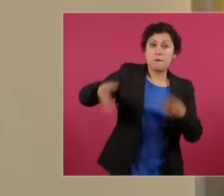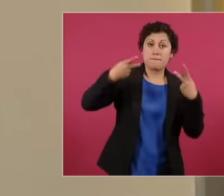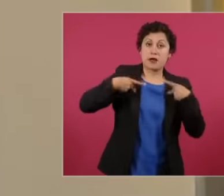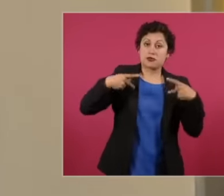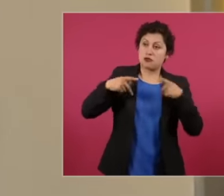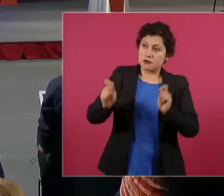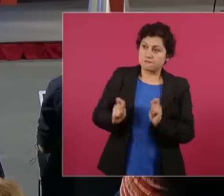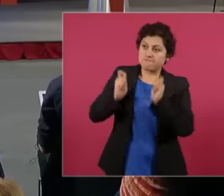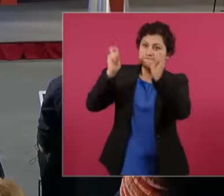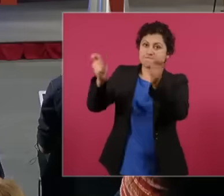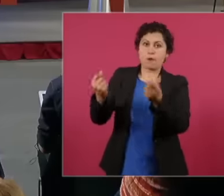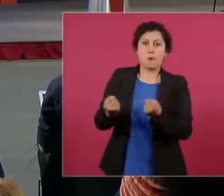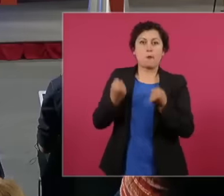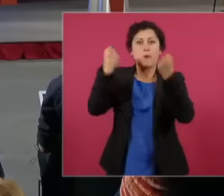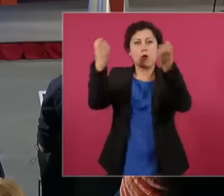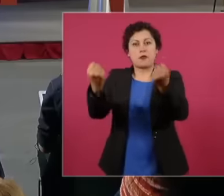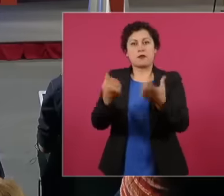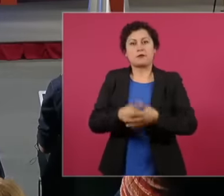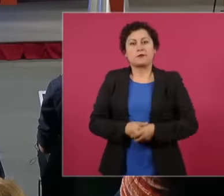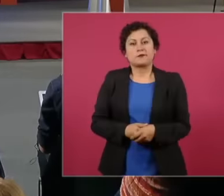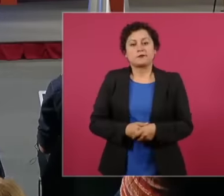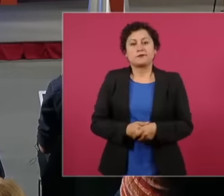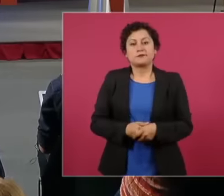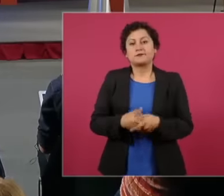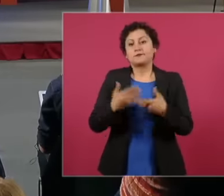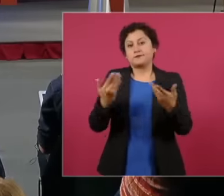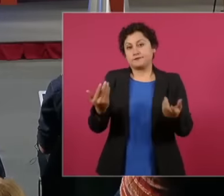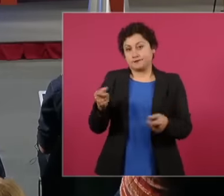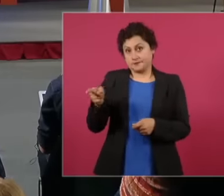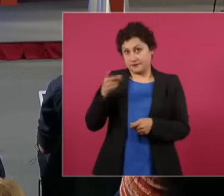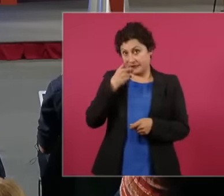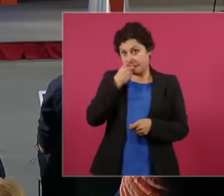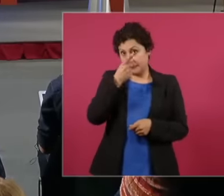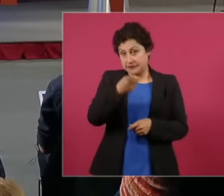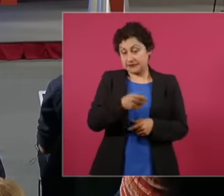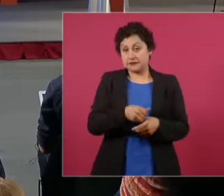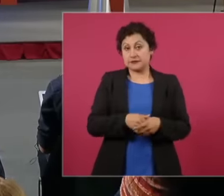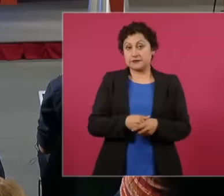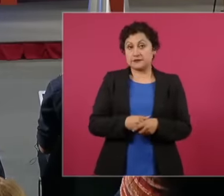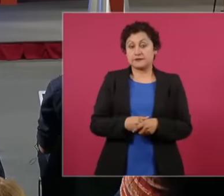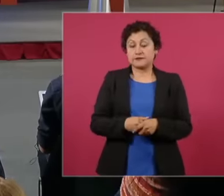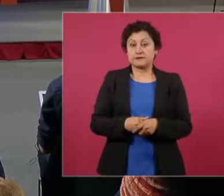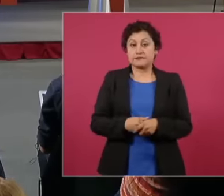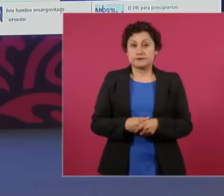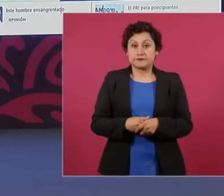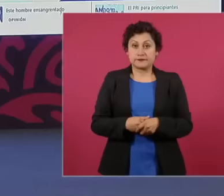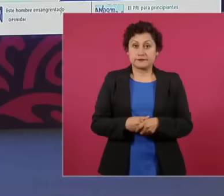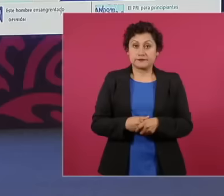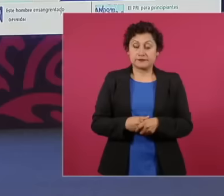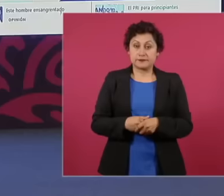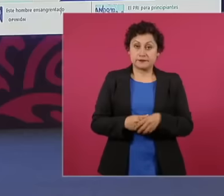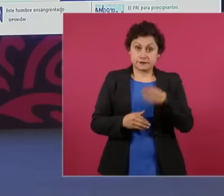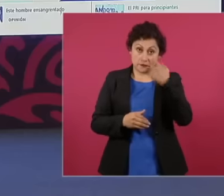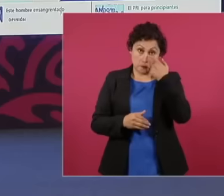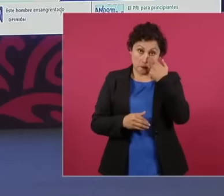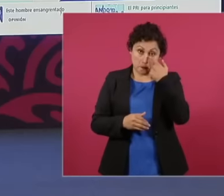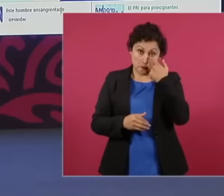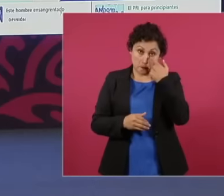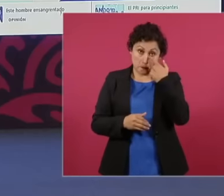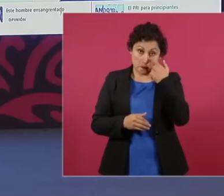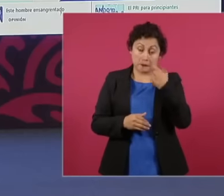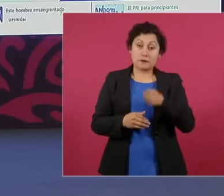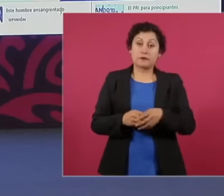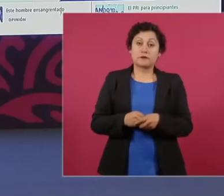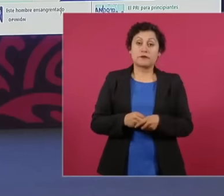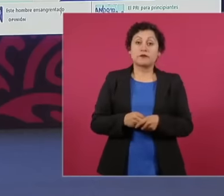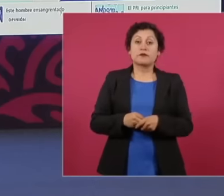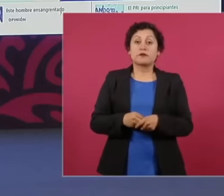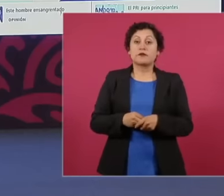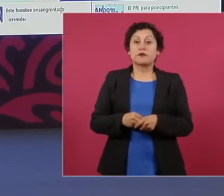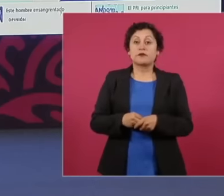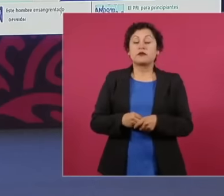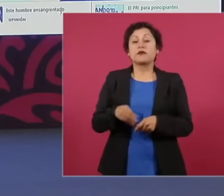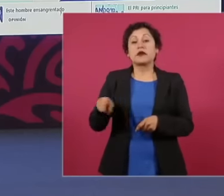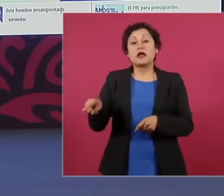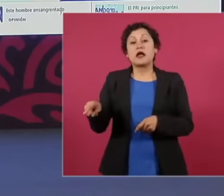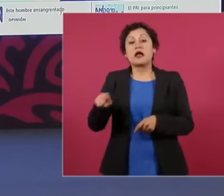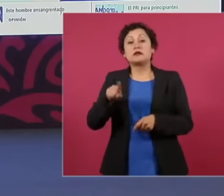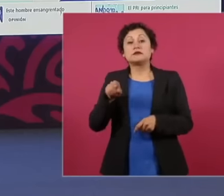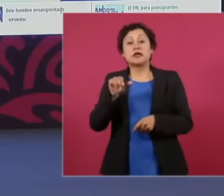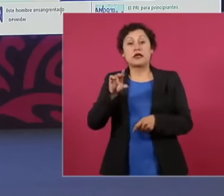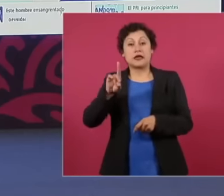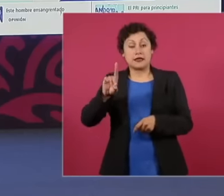the author says that he signs said does not recognize the progress against corruption and insecurity